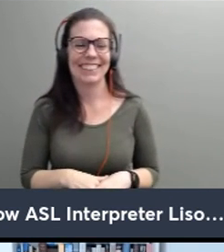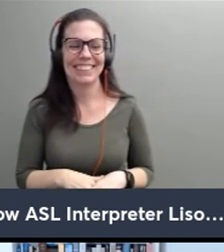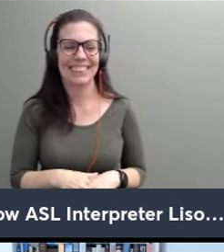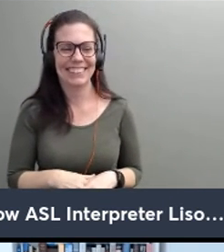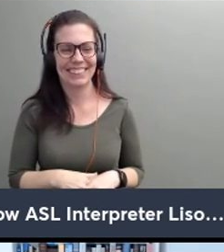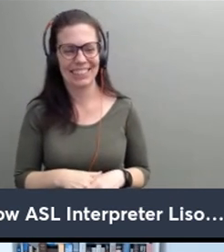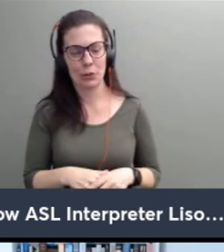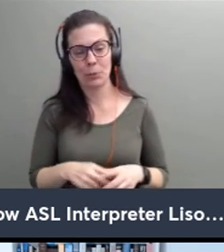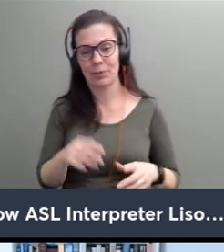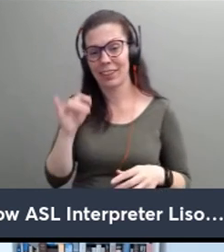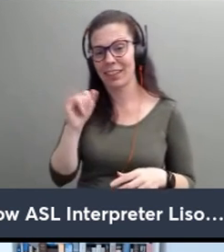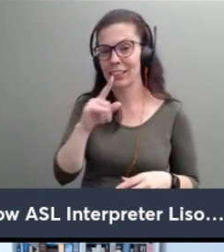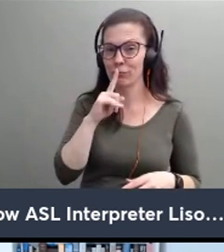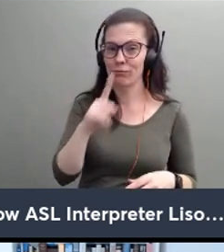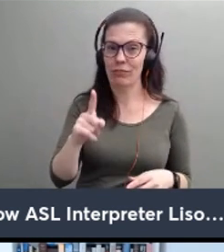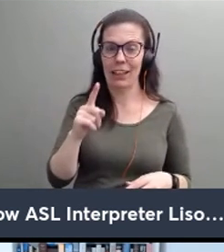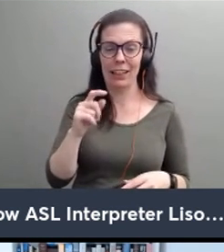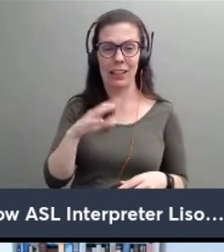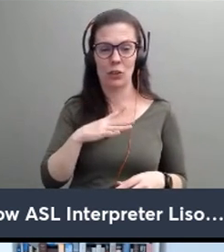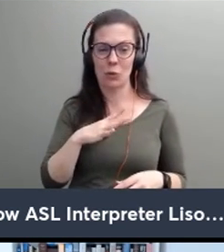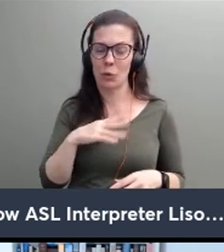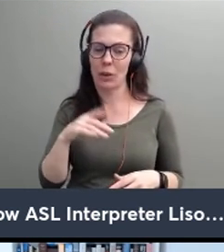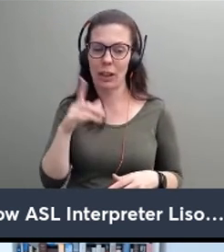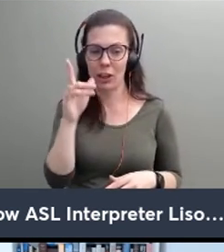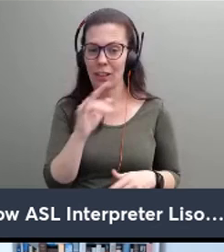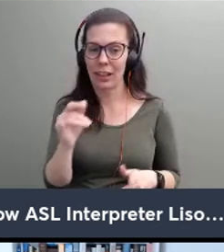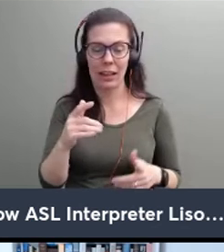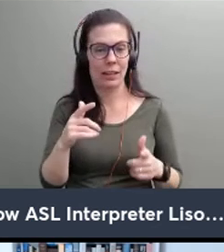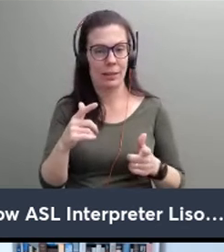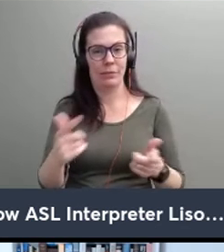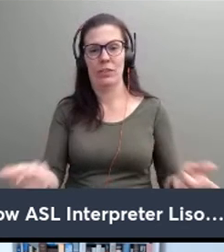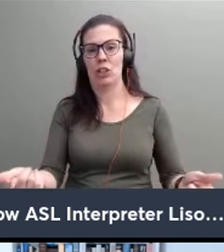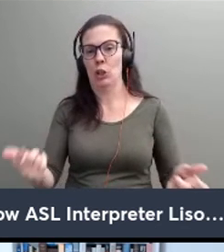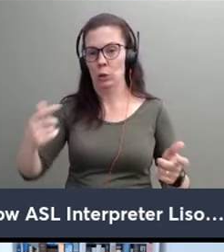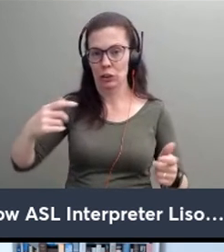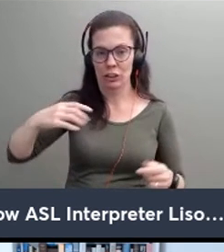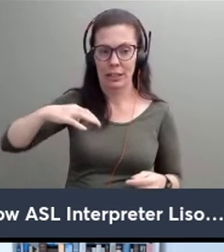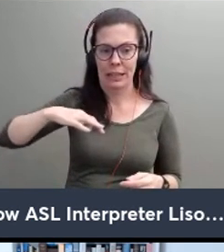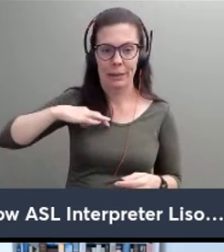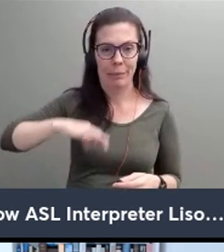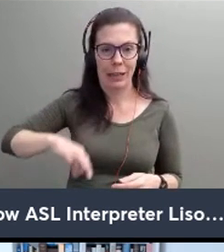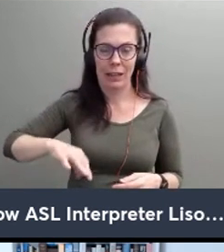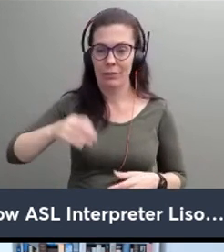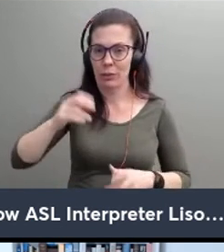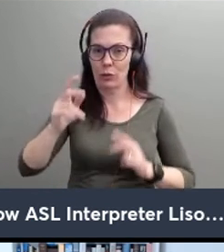Well, this is super cool. This looks like it's gonna be a huge benefit to folks who do have this data.